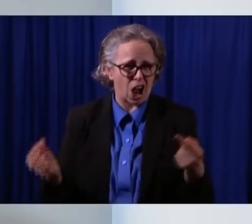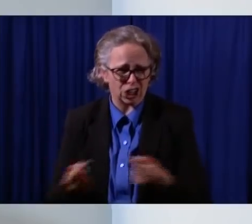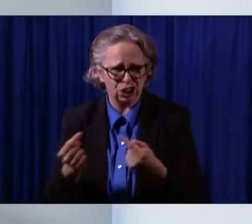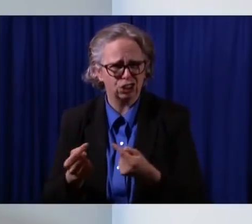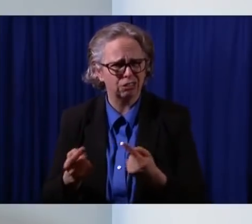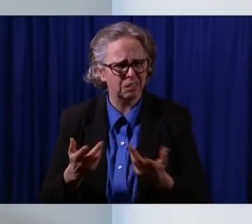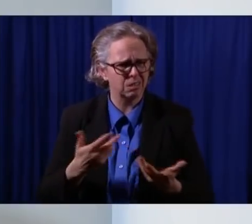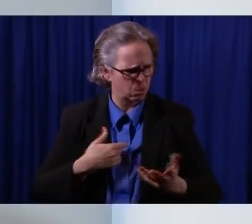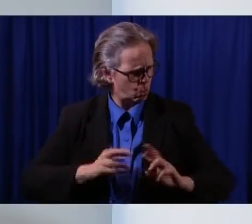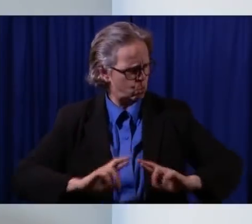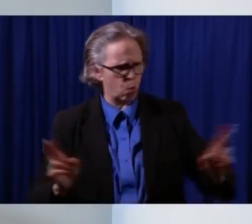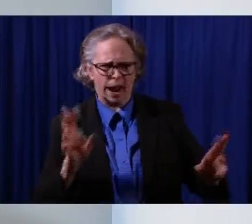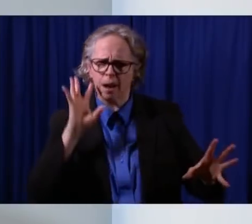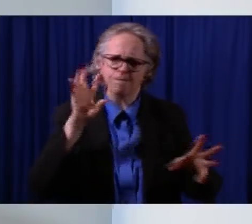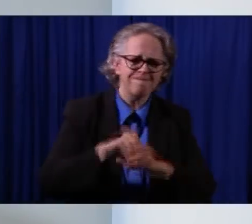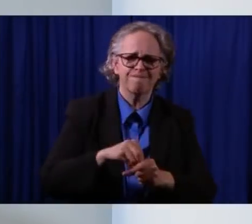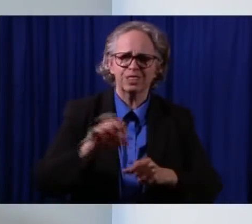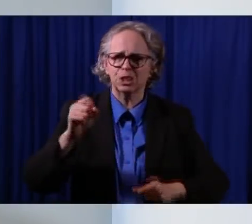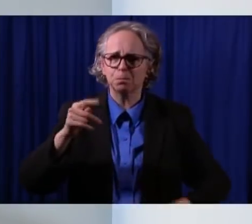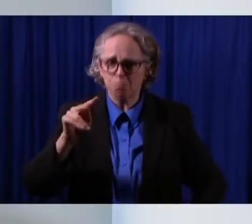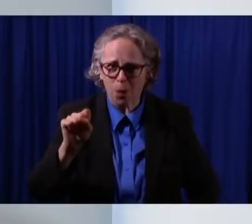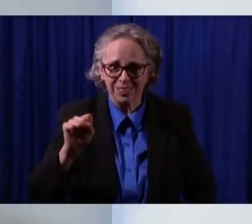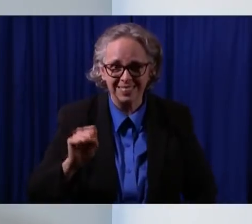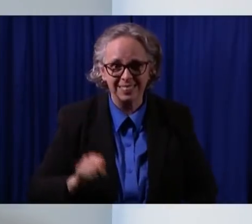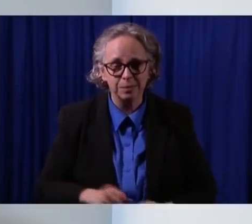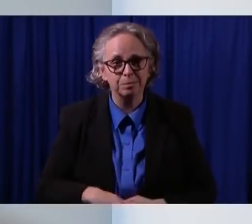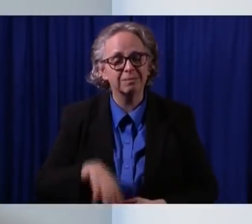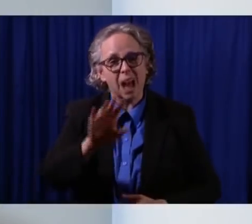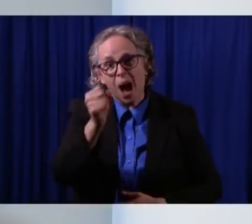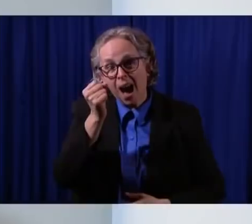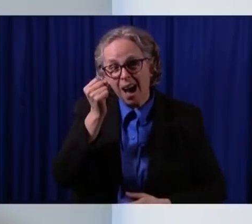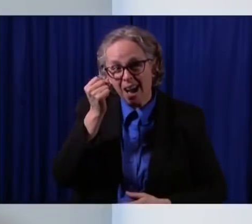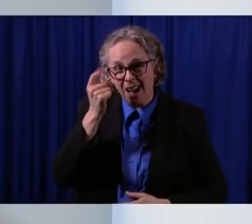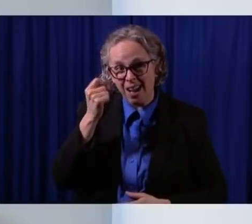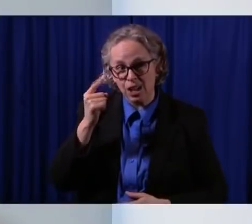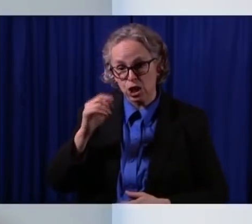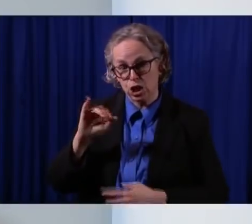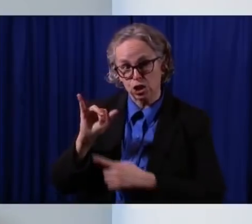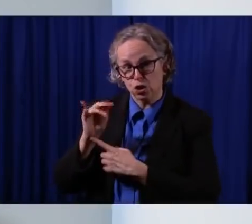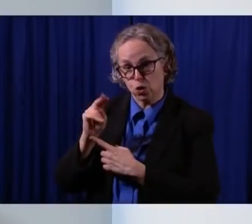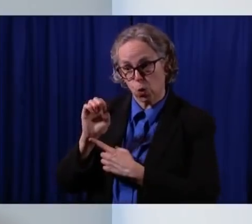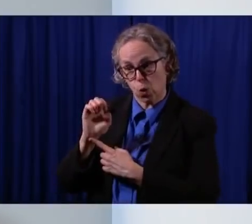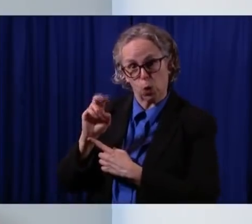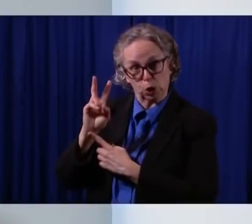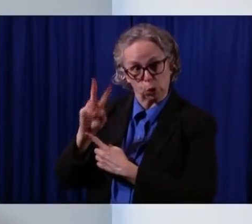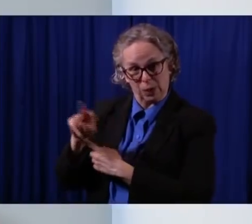GOT TO GET YOU TRAINED AND READY SO WE CAN AVOID INJURIES AND YOU WILL BE READY TO GO WHEN THAT DAY COMES IN THE